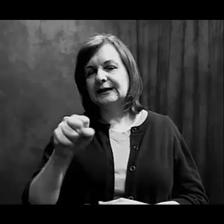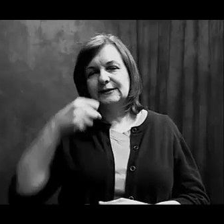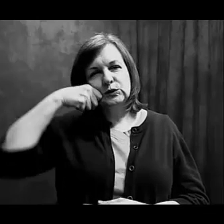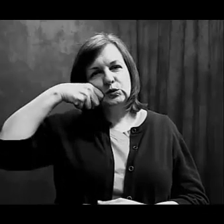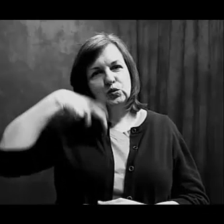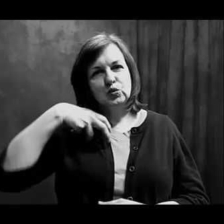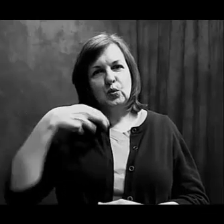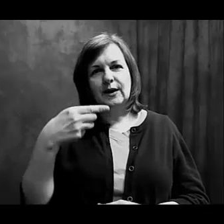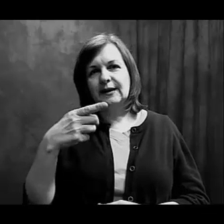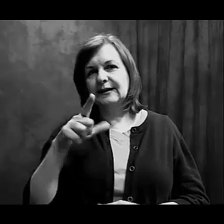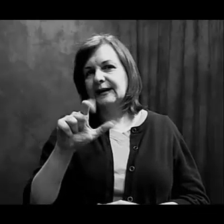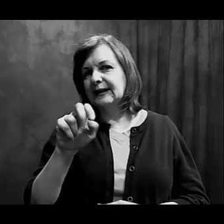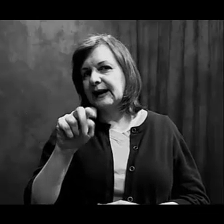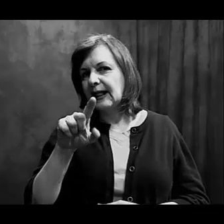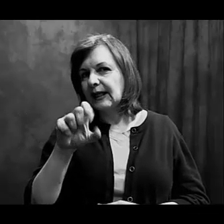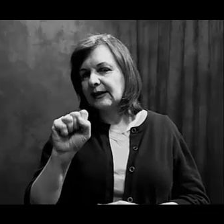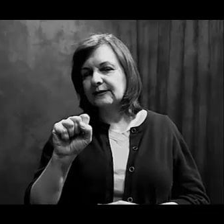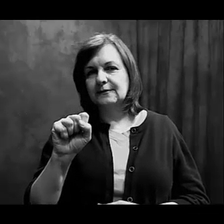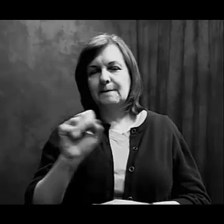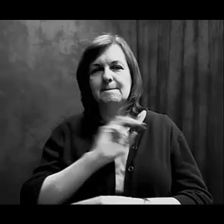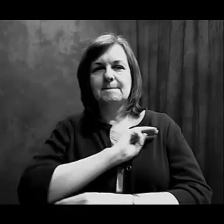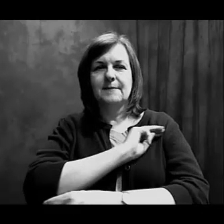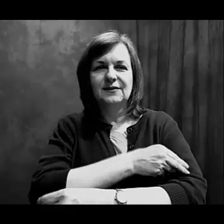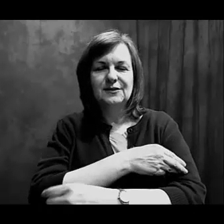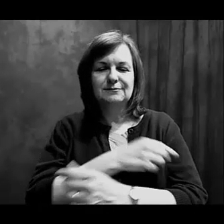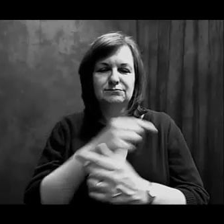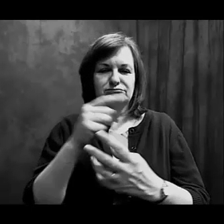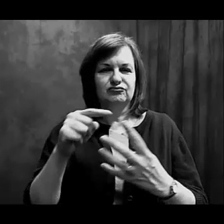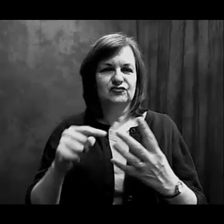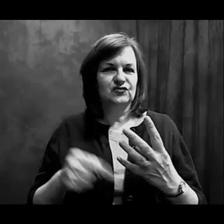sweat glands, muscle